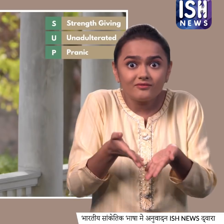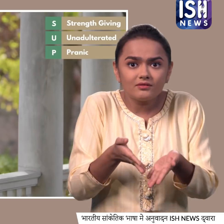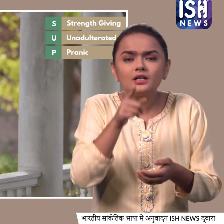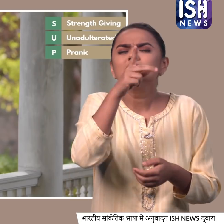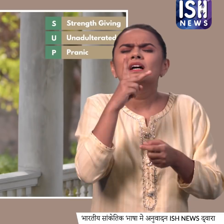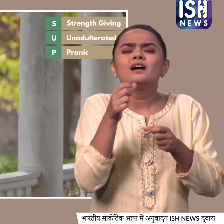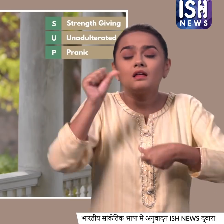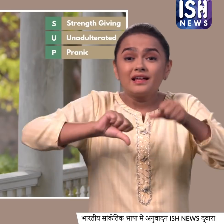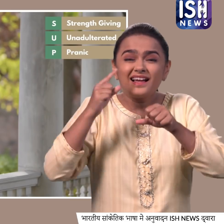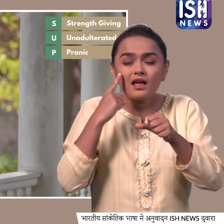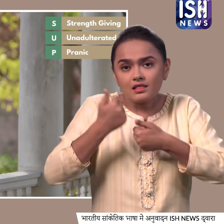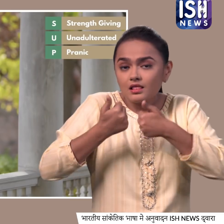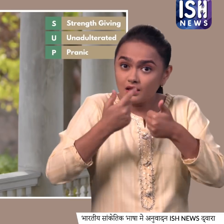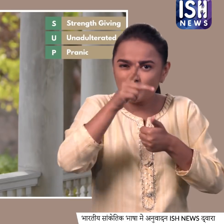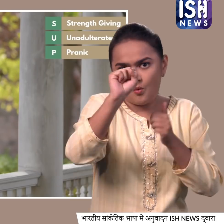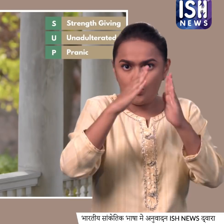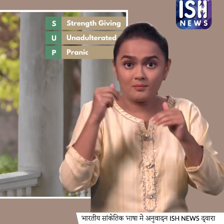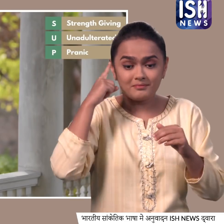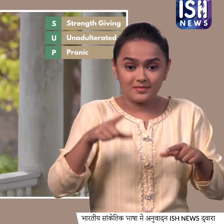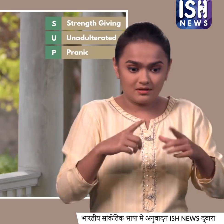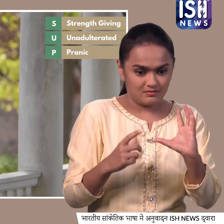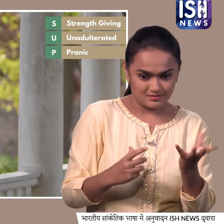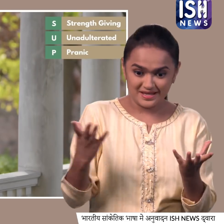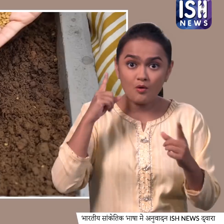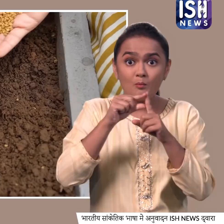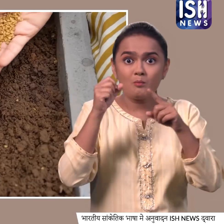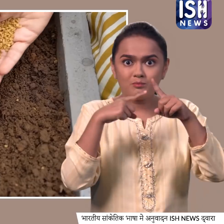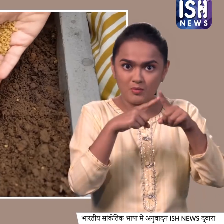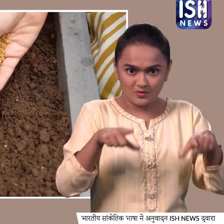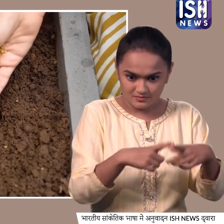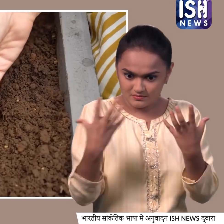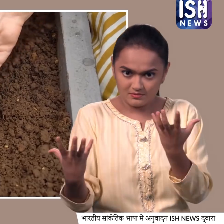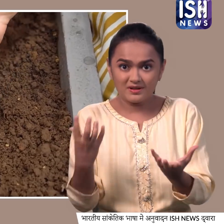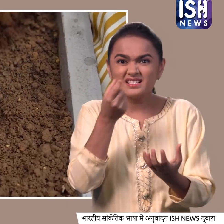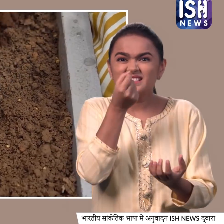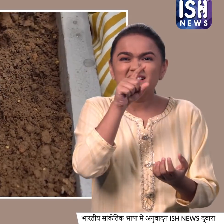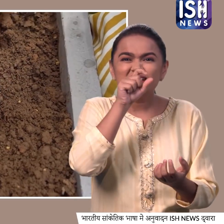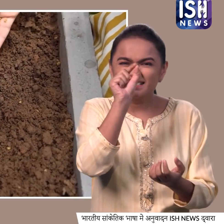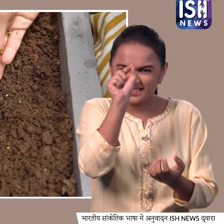Try this experiment yourself. Take 2 pots. Add some sprouts in one of them